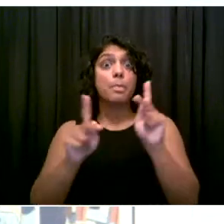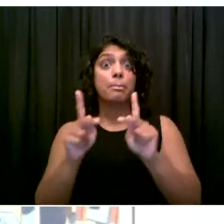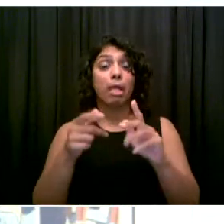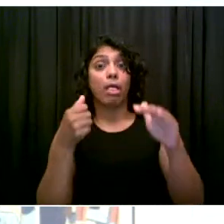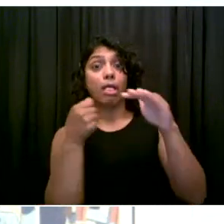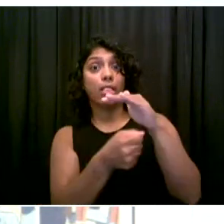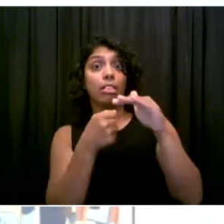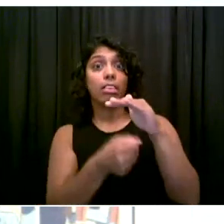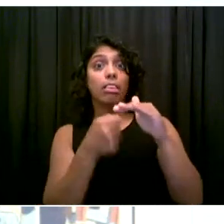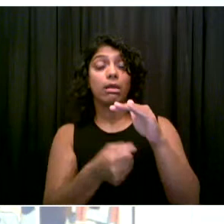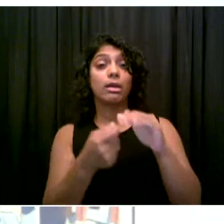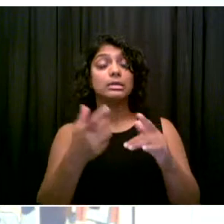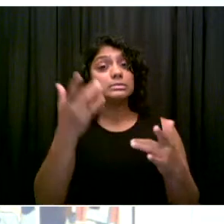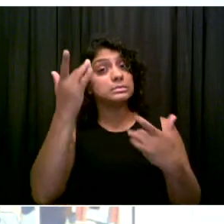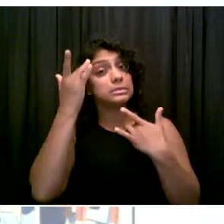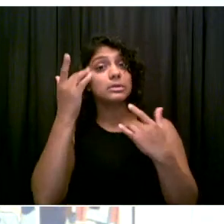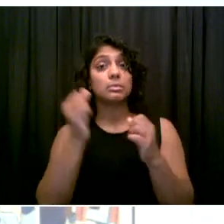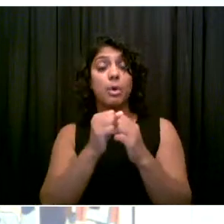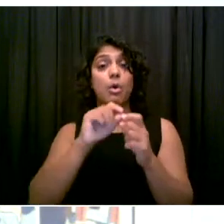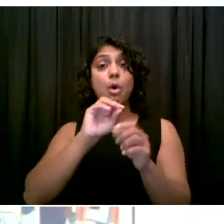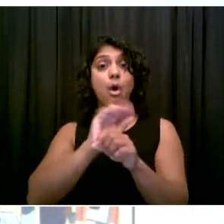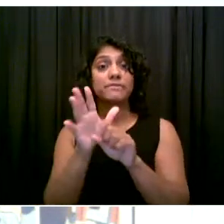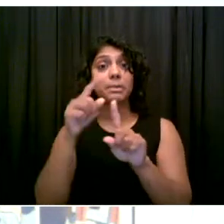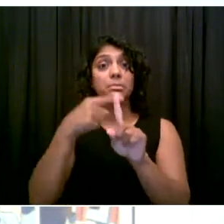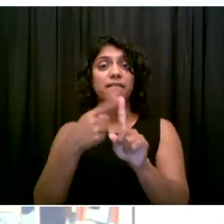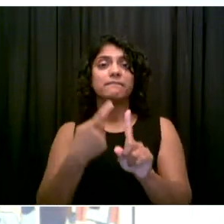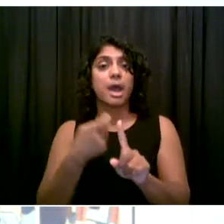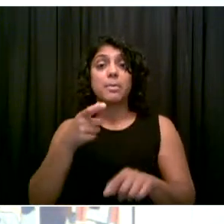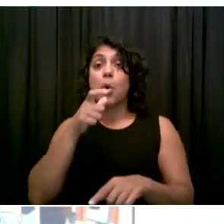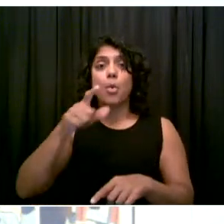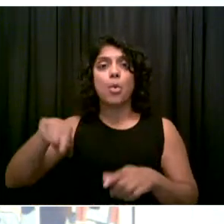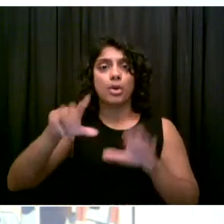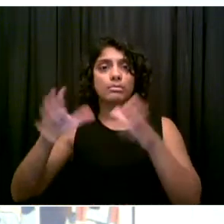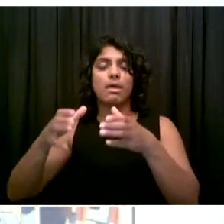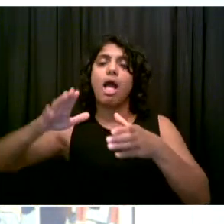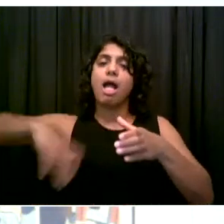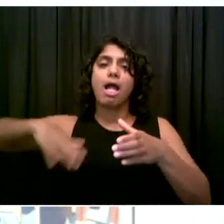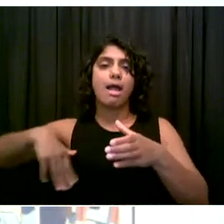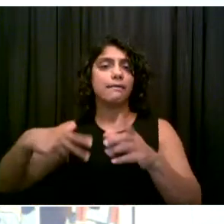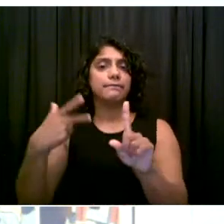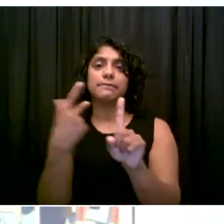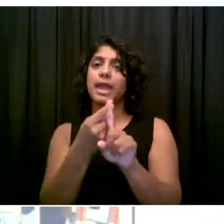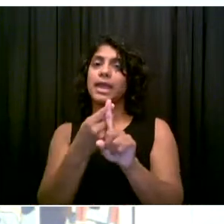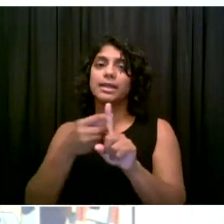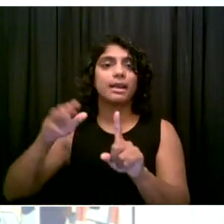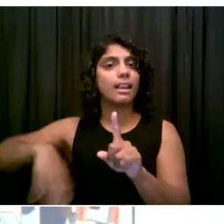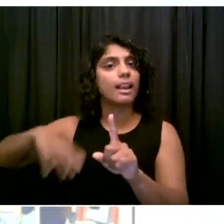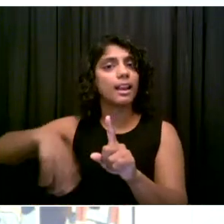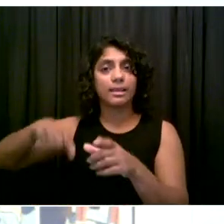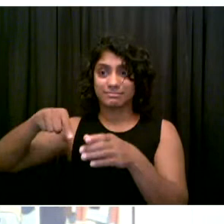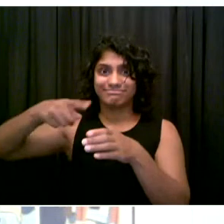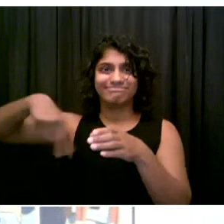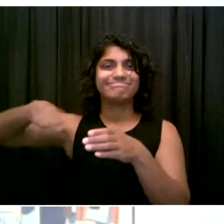VACCINATED. THAT'S WHY YOU'VE HEARD THE EMPHASIS FROM US BOTH ODTAASY